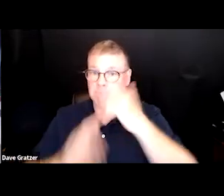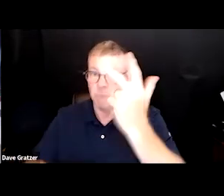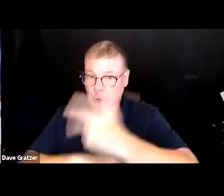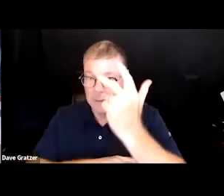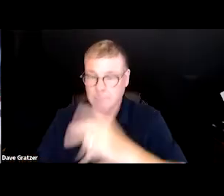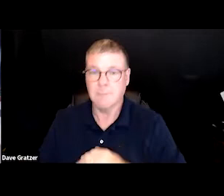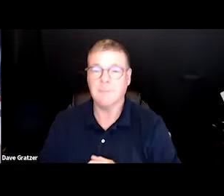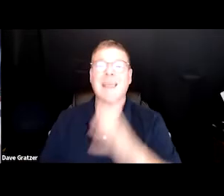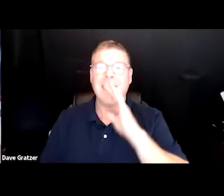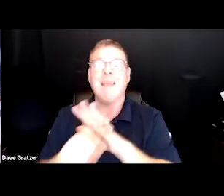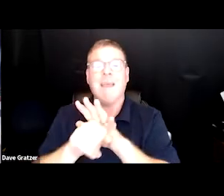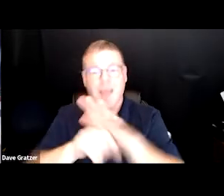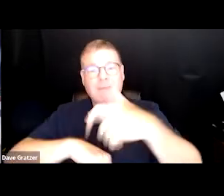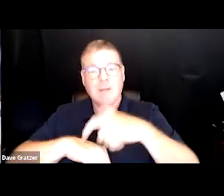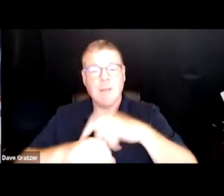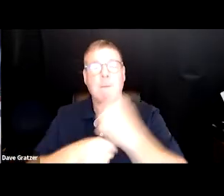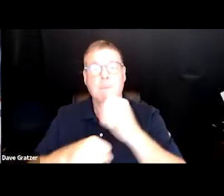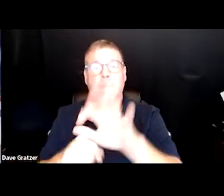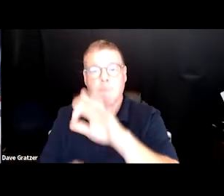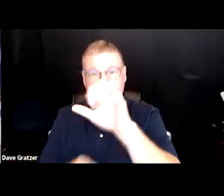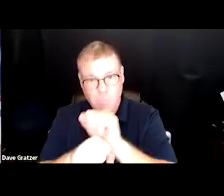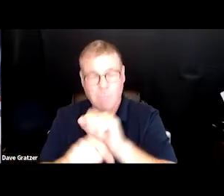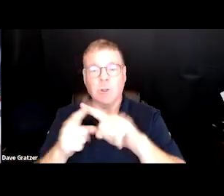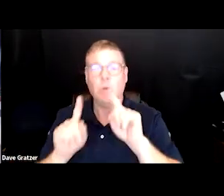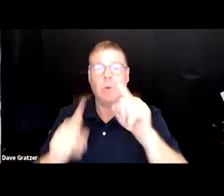And that will give them enough time to make appointments to go and see the outside provider."